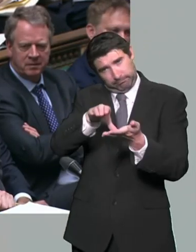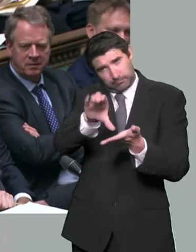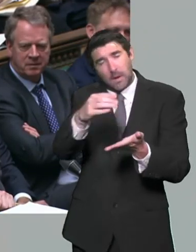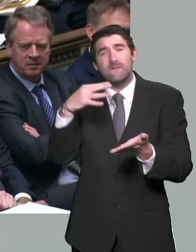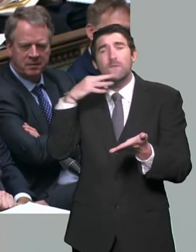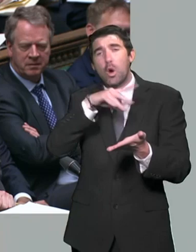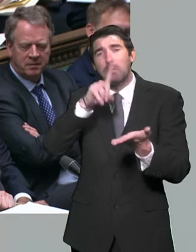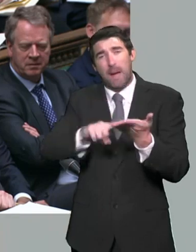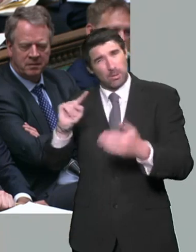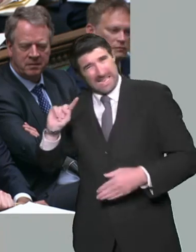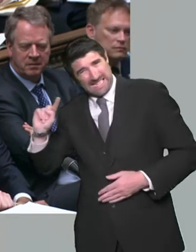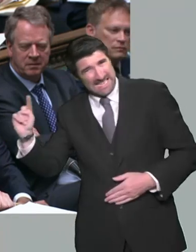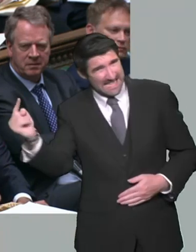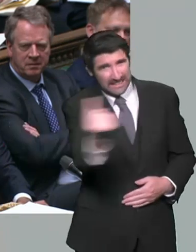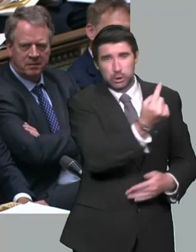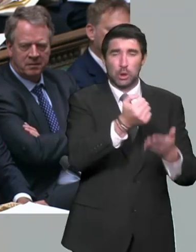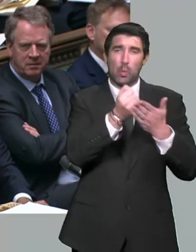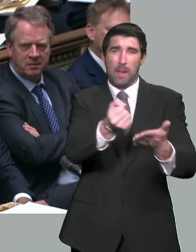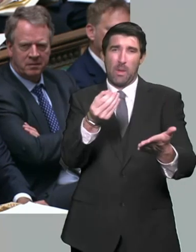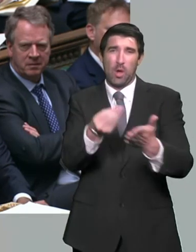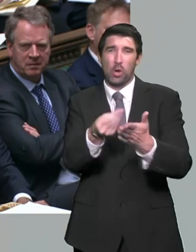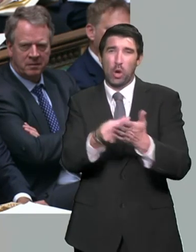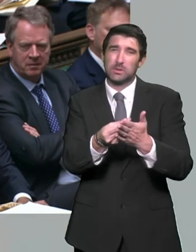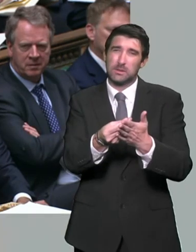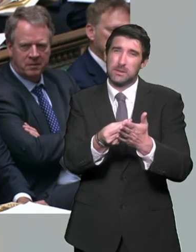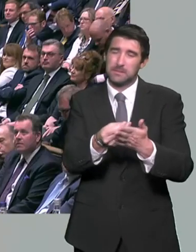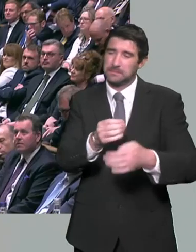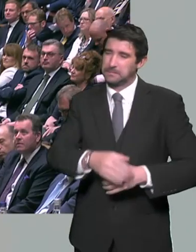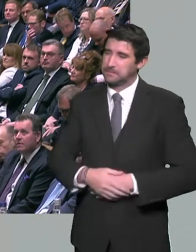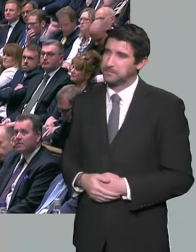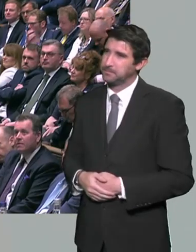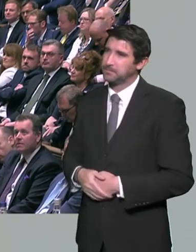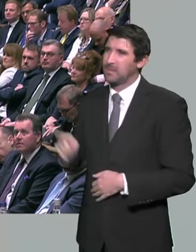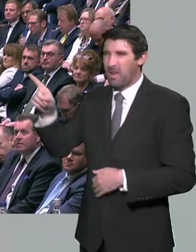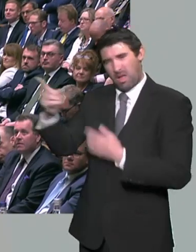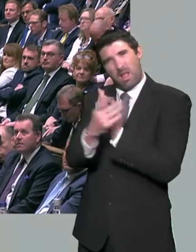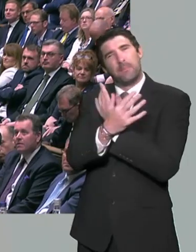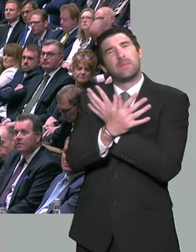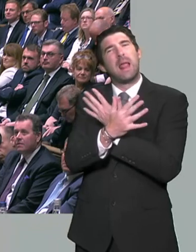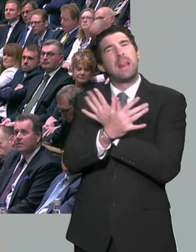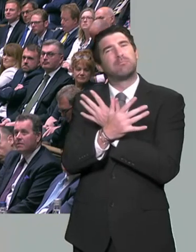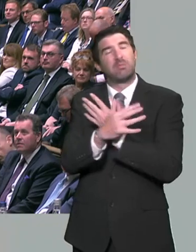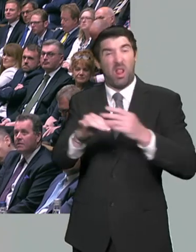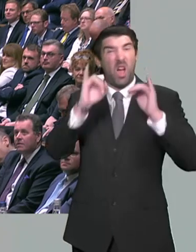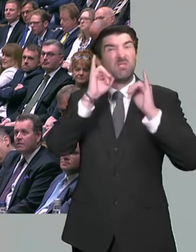with the costs of energy. The blissful fact about the Liberal Democrats is that people do not actually know what their policies are.